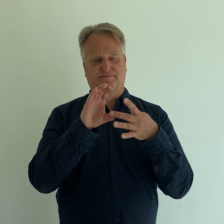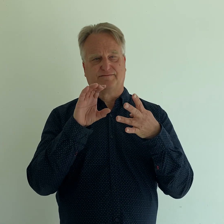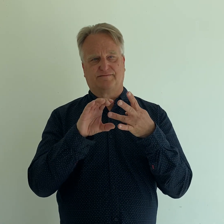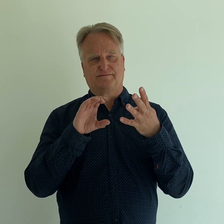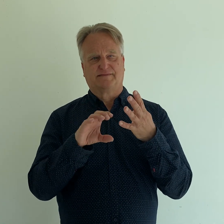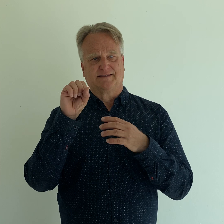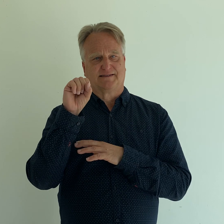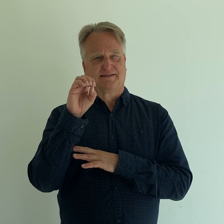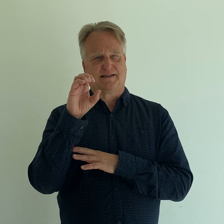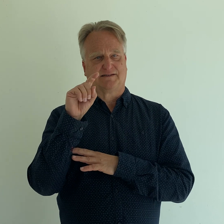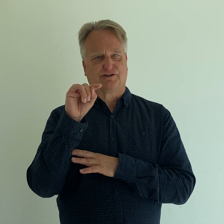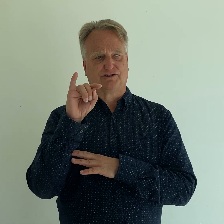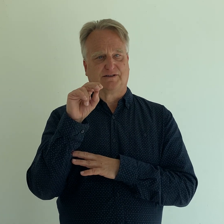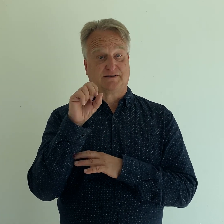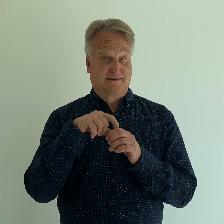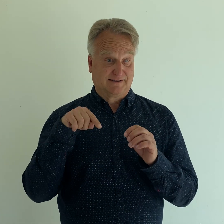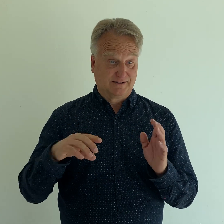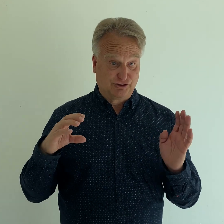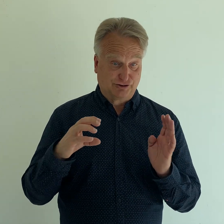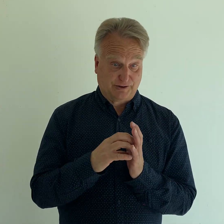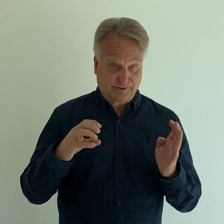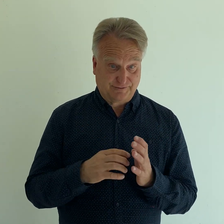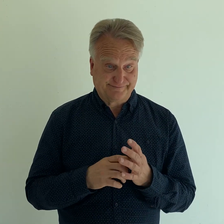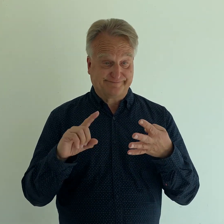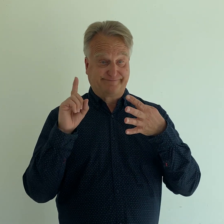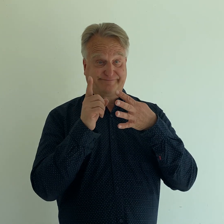The four sections of the chapter include